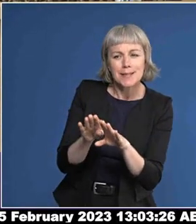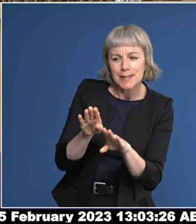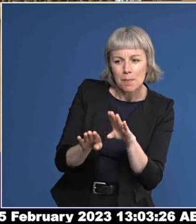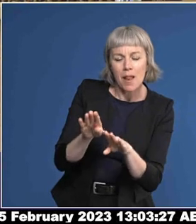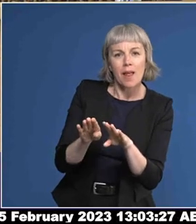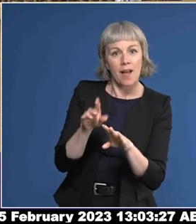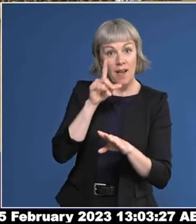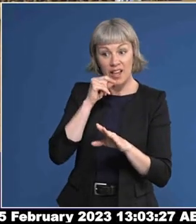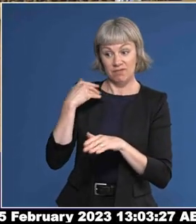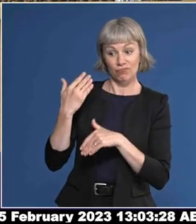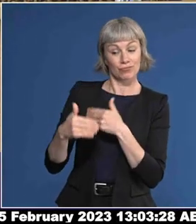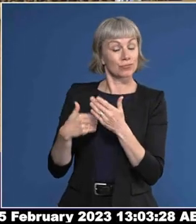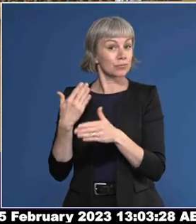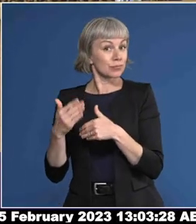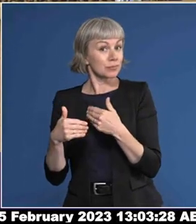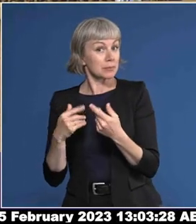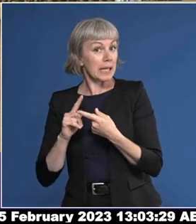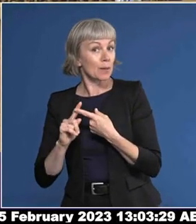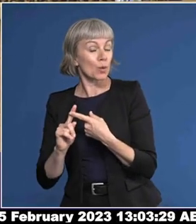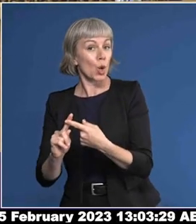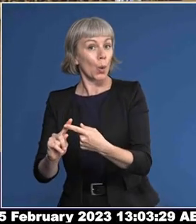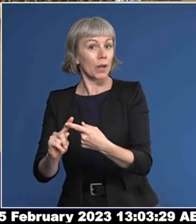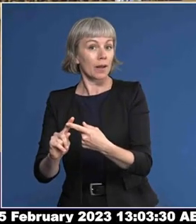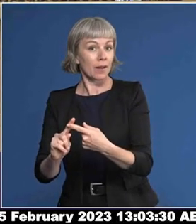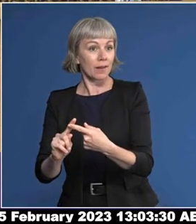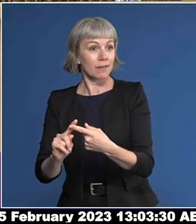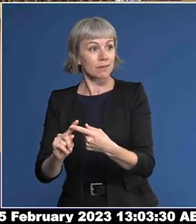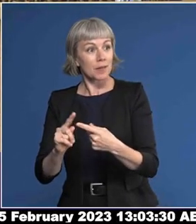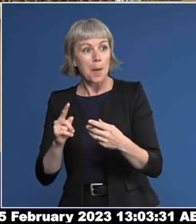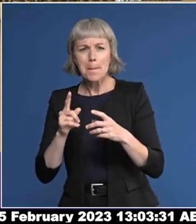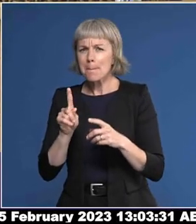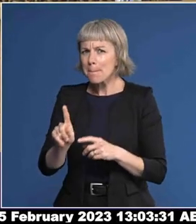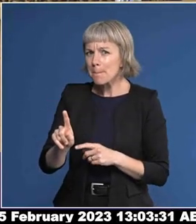effectively from a corporate governance perspective but not lose sight of the